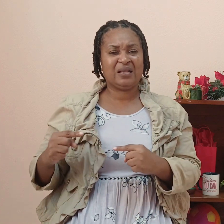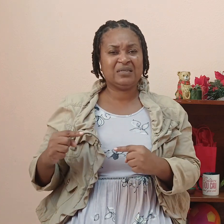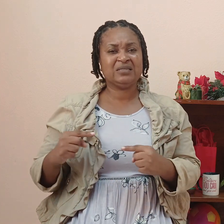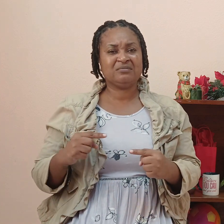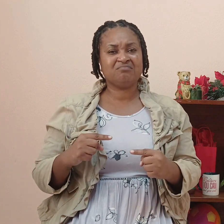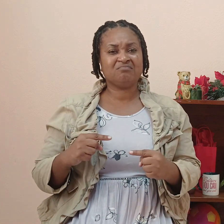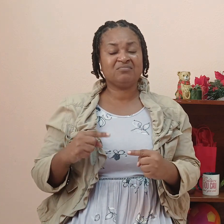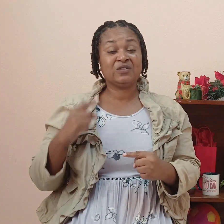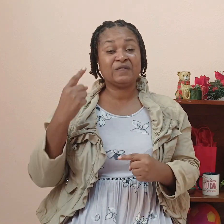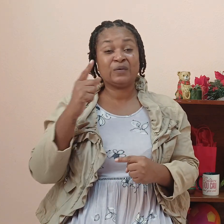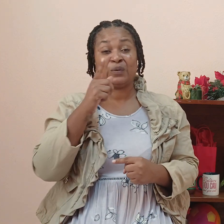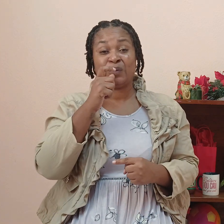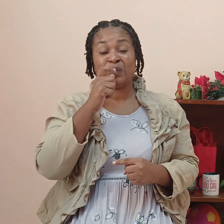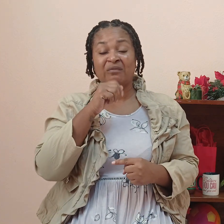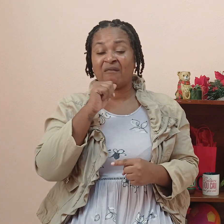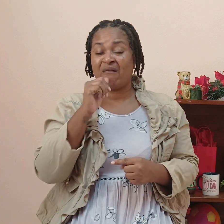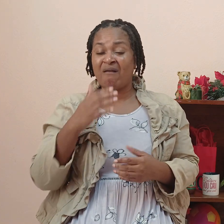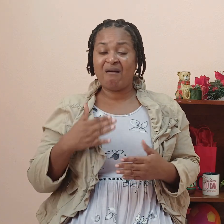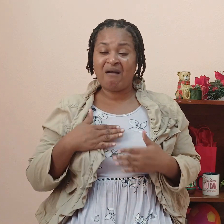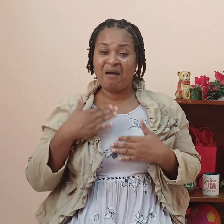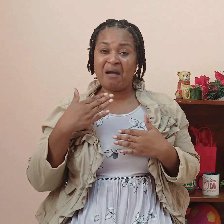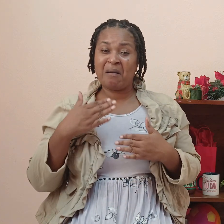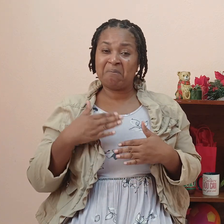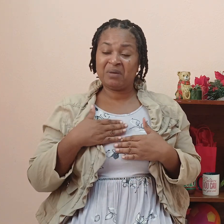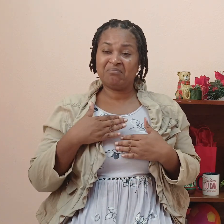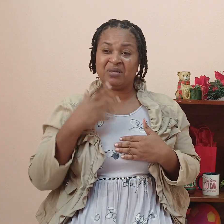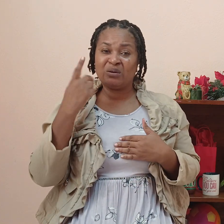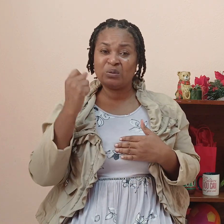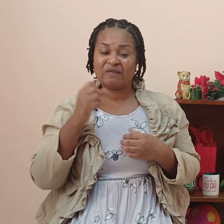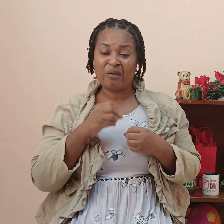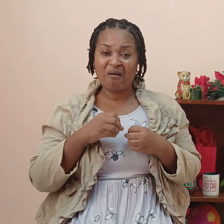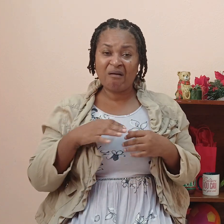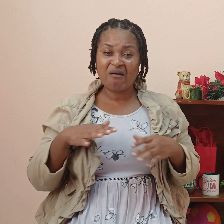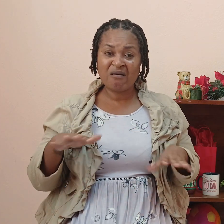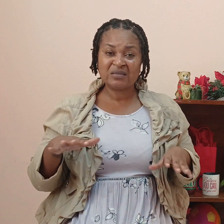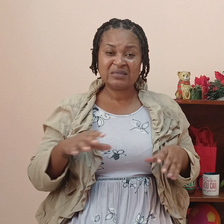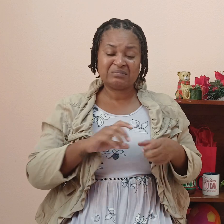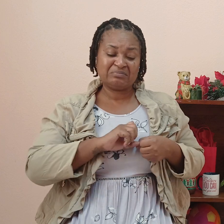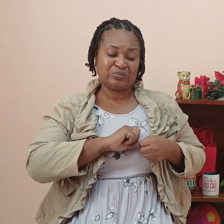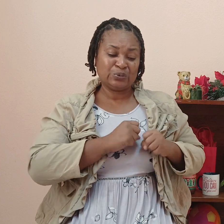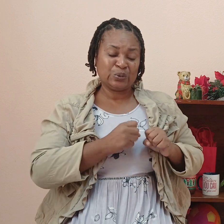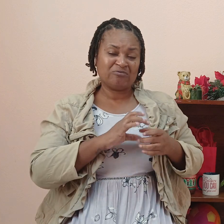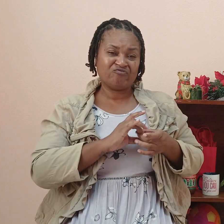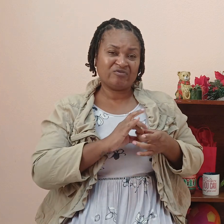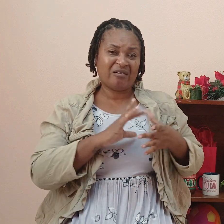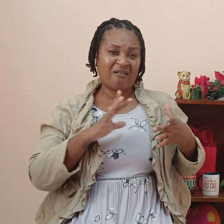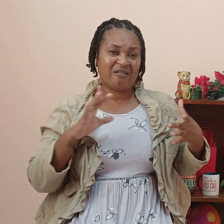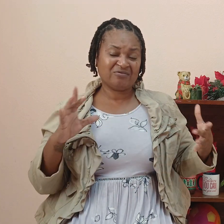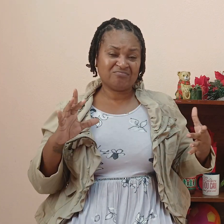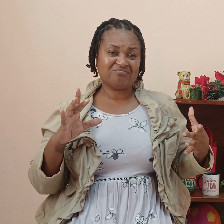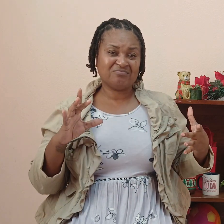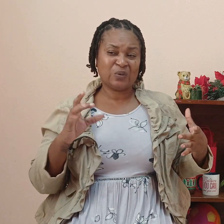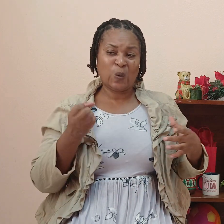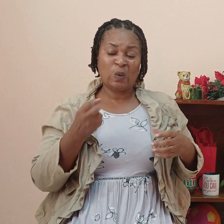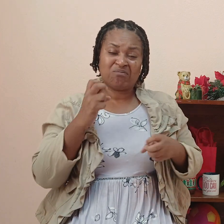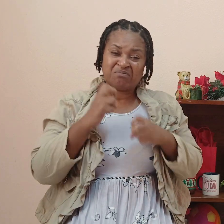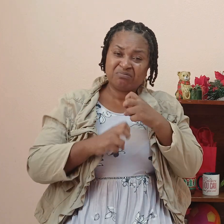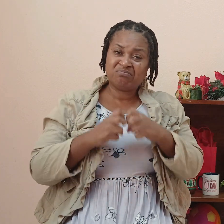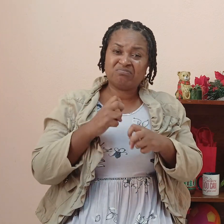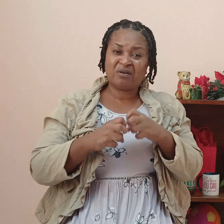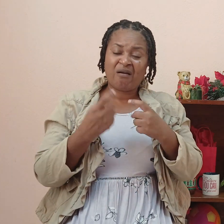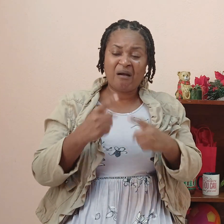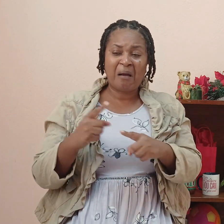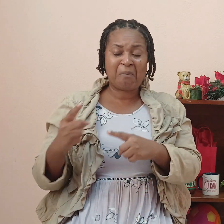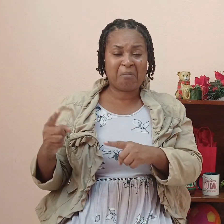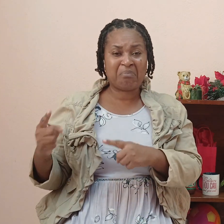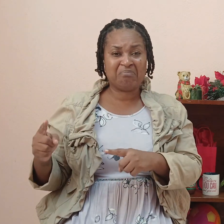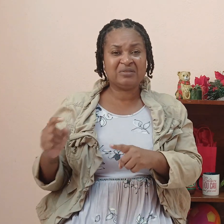For those who are unhappy due to loss, broken relationships, or difficult circumstances, we